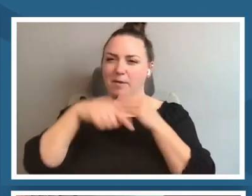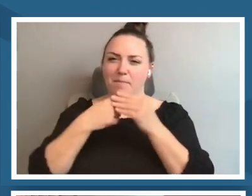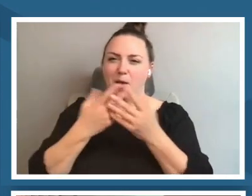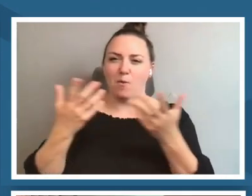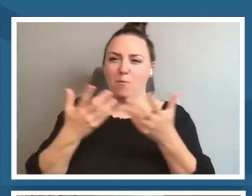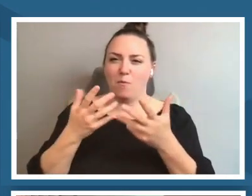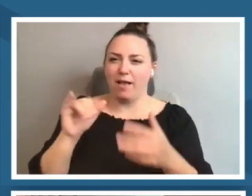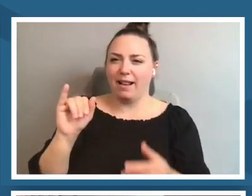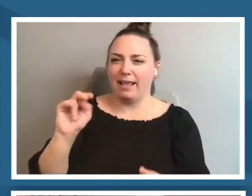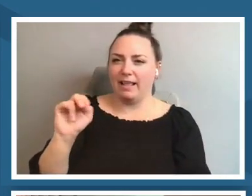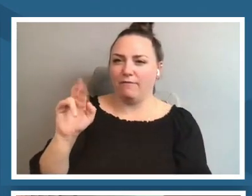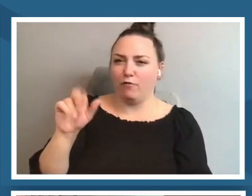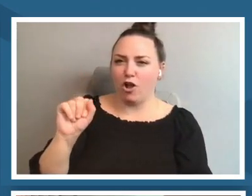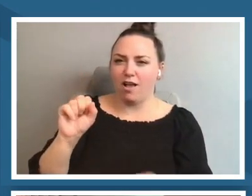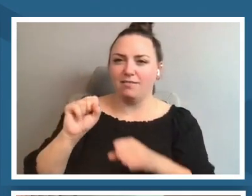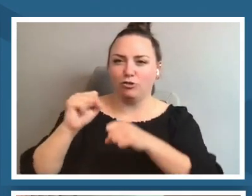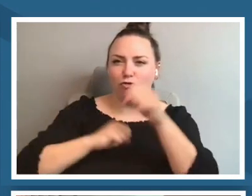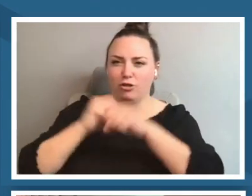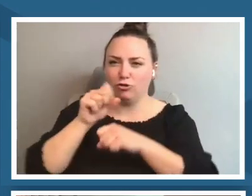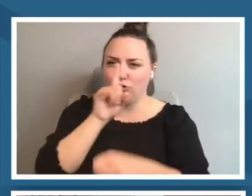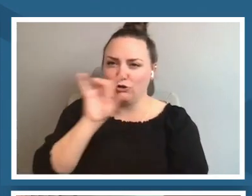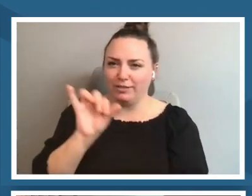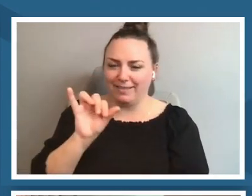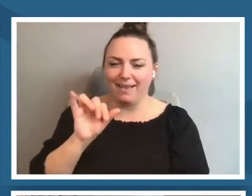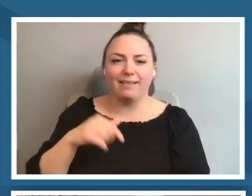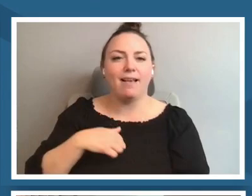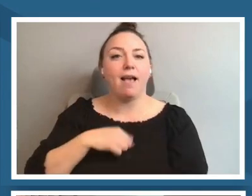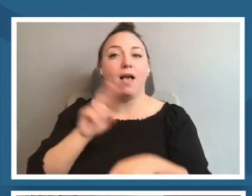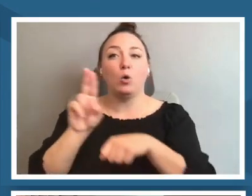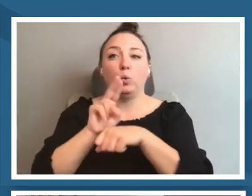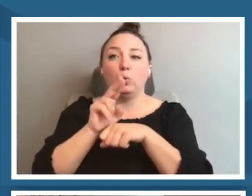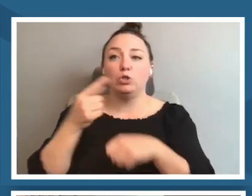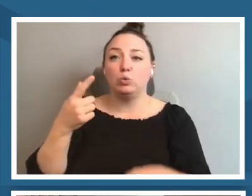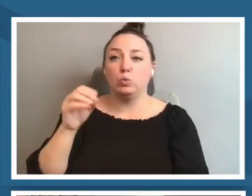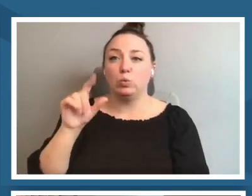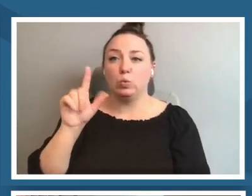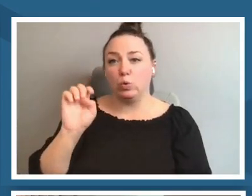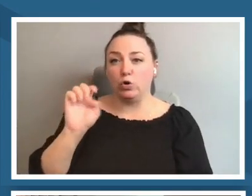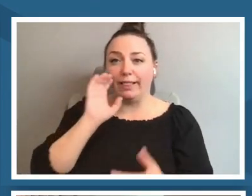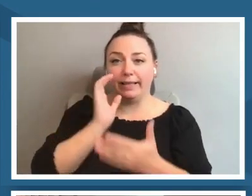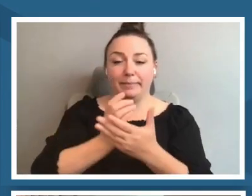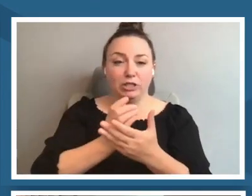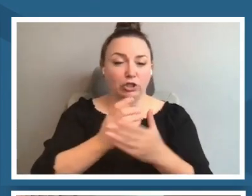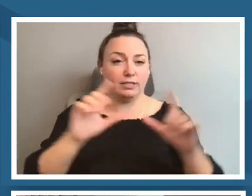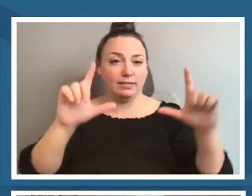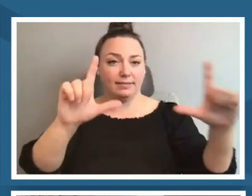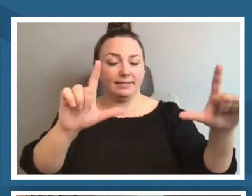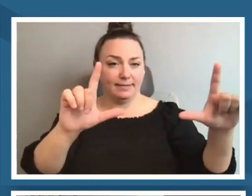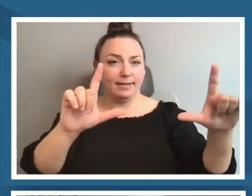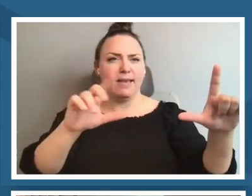you an image that i took through google but it actually gets students out